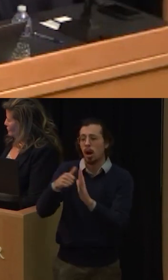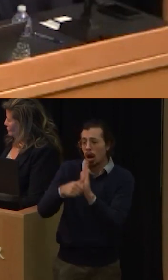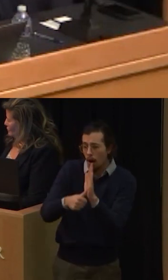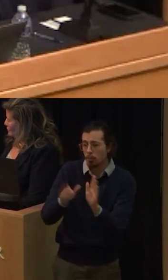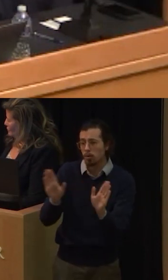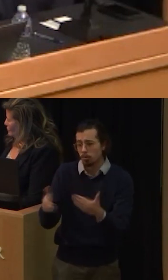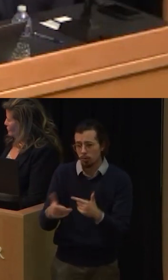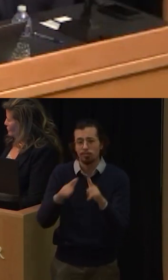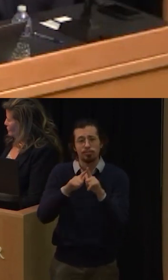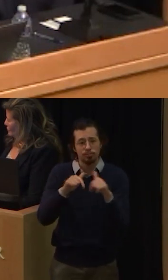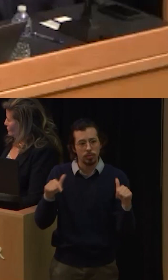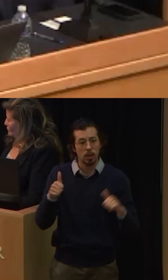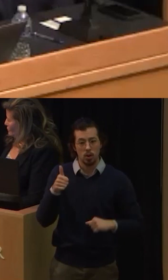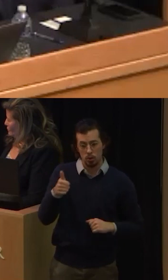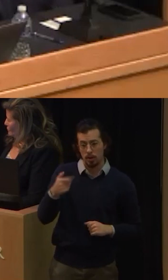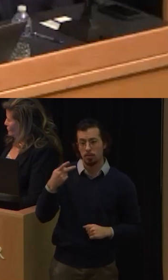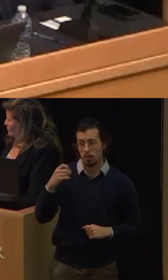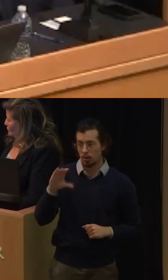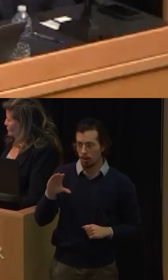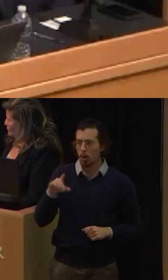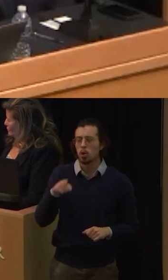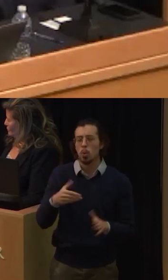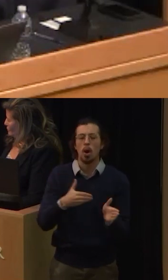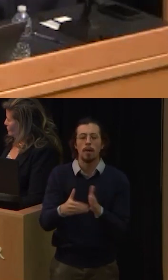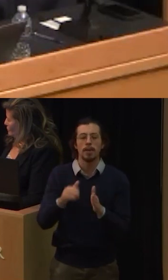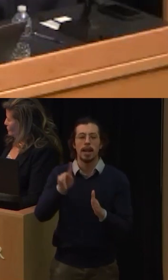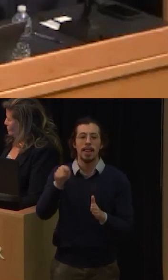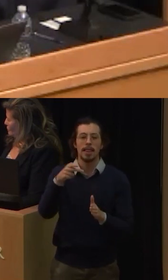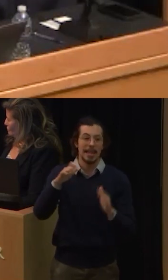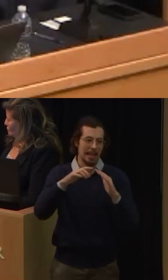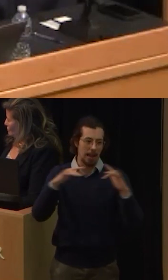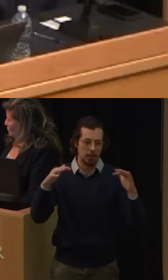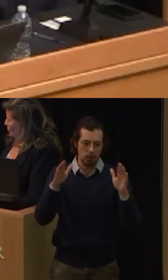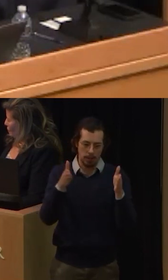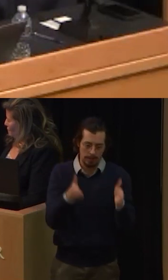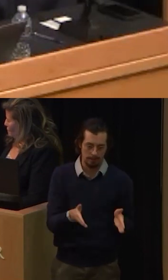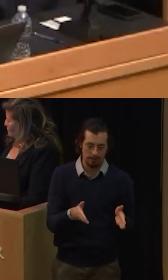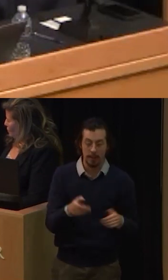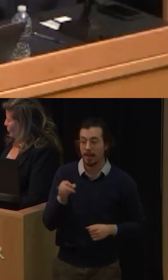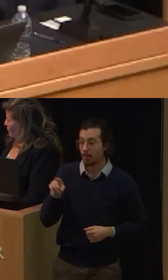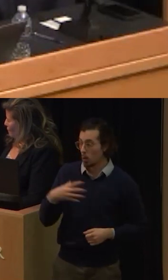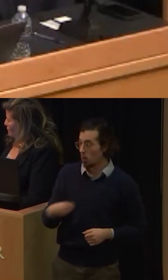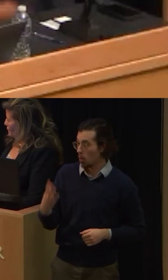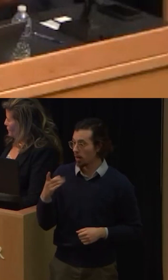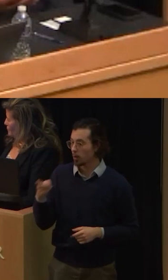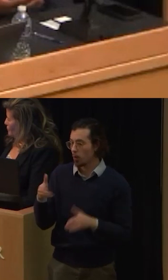and if you're people of color, you often are the diversity, and if you are white, you are often in a place